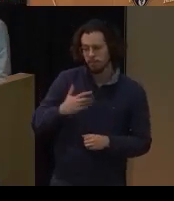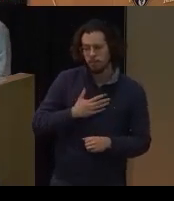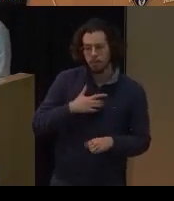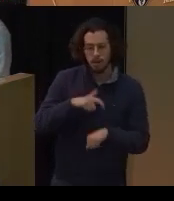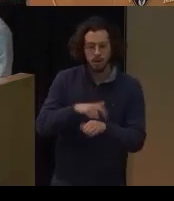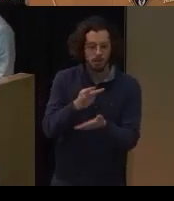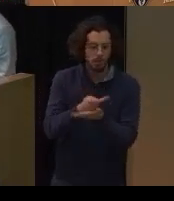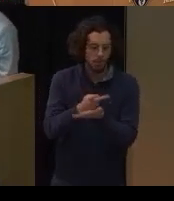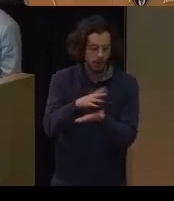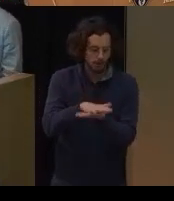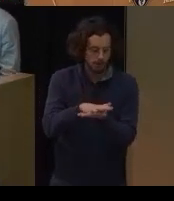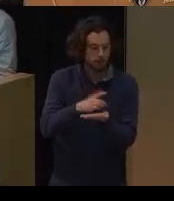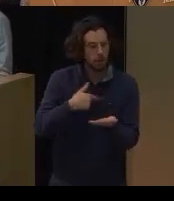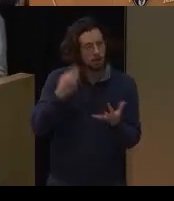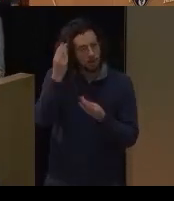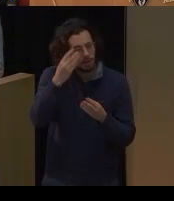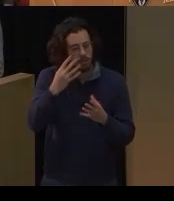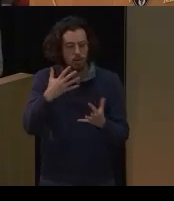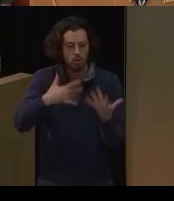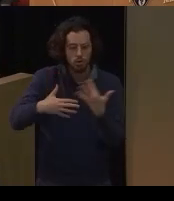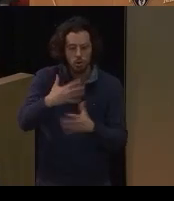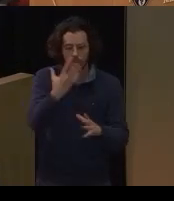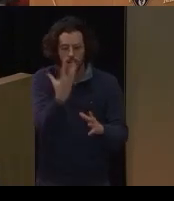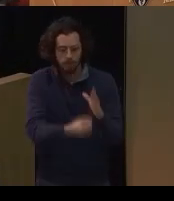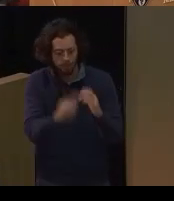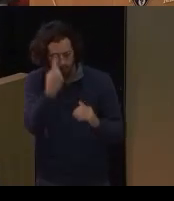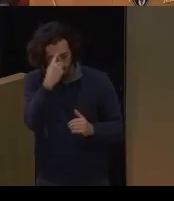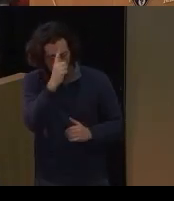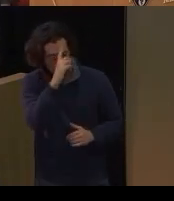was initially thinking about social deficits in schizophrenia theory of Mind impairments and